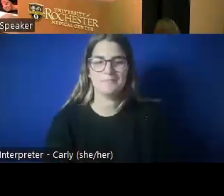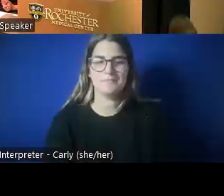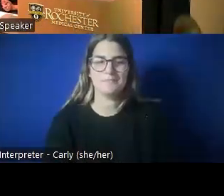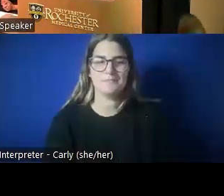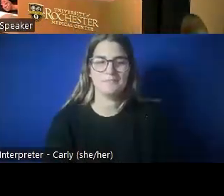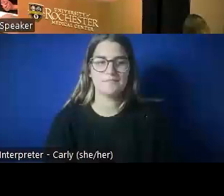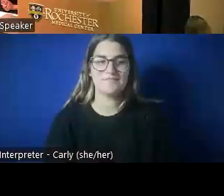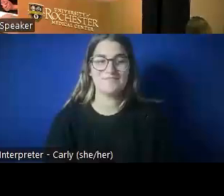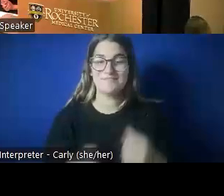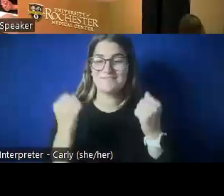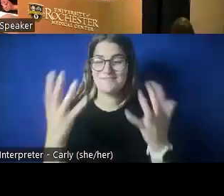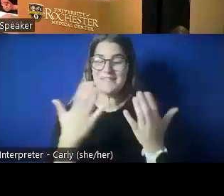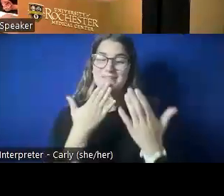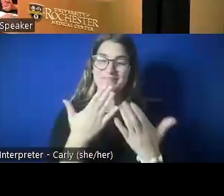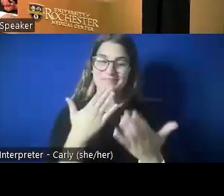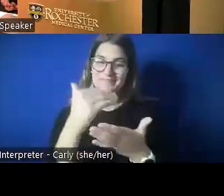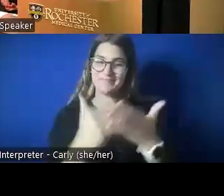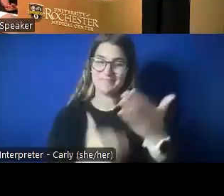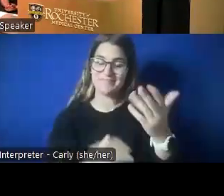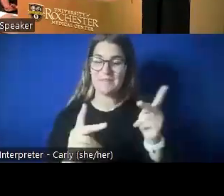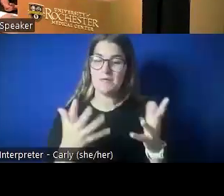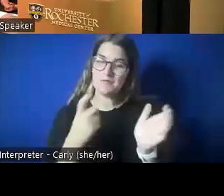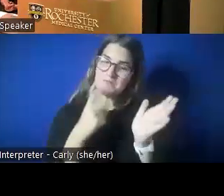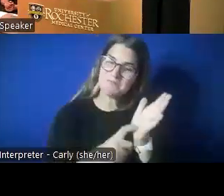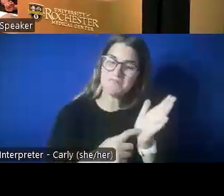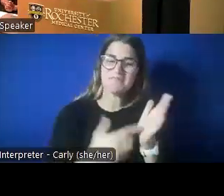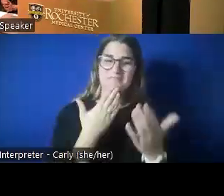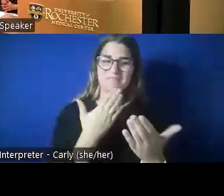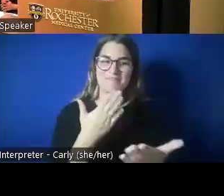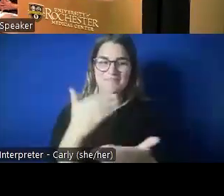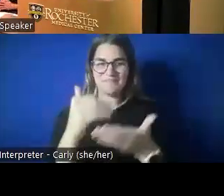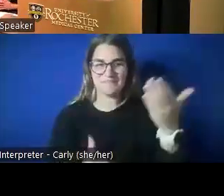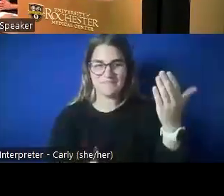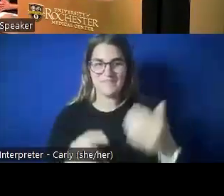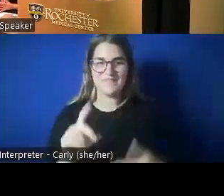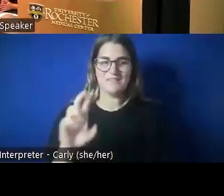want to thank so this is our acknowledgement slide especially Dr polishak Dr ceri Dr moris all of who